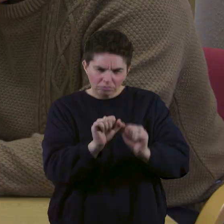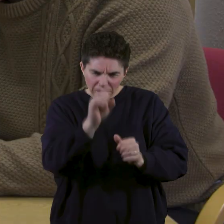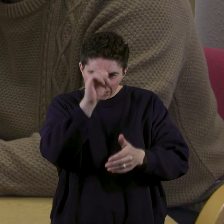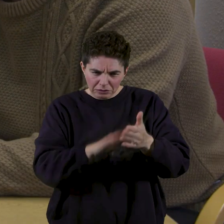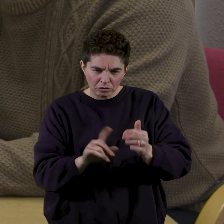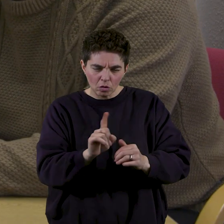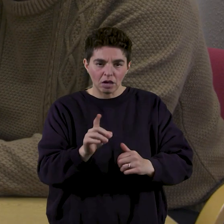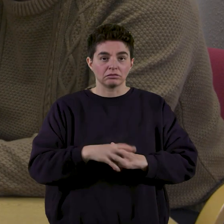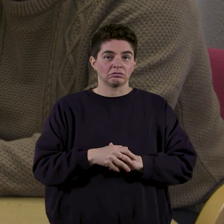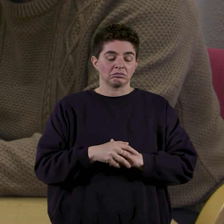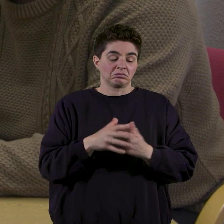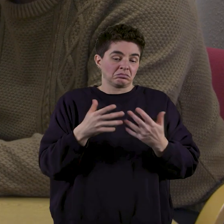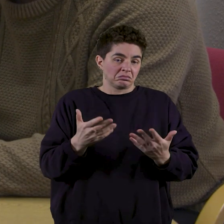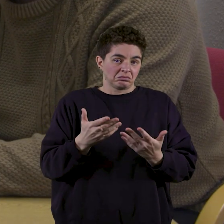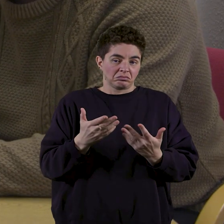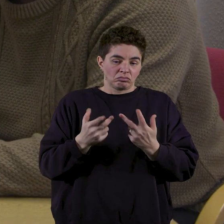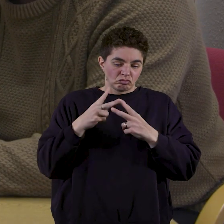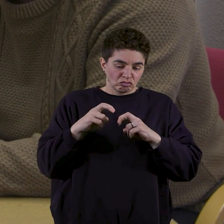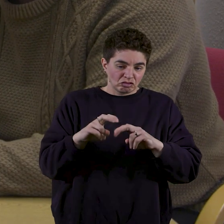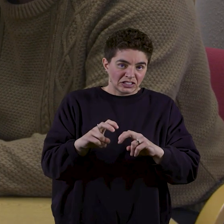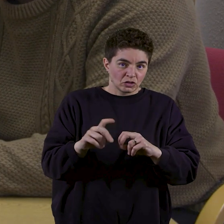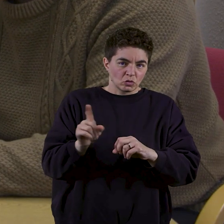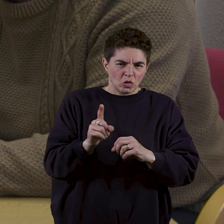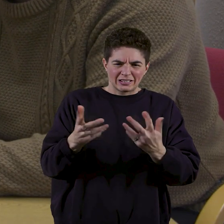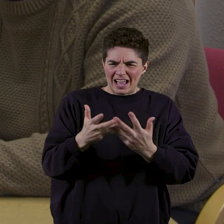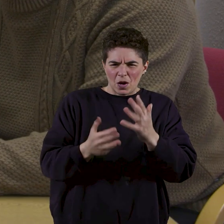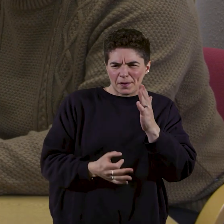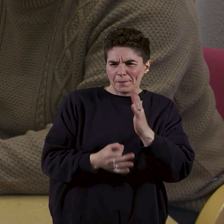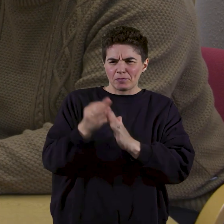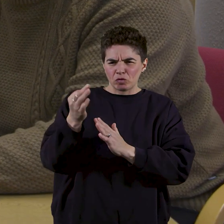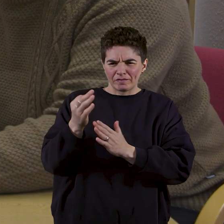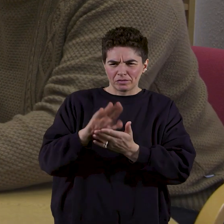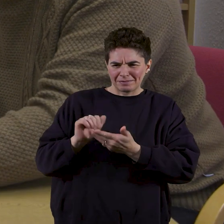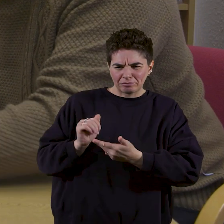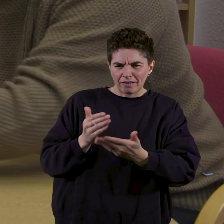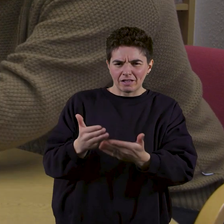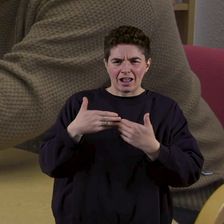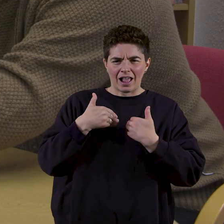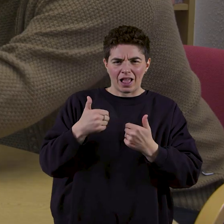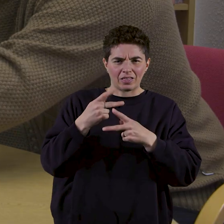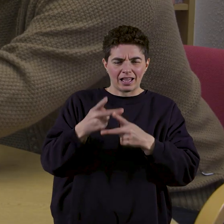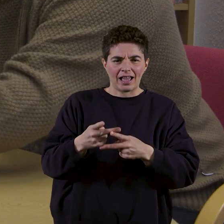Another way to discover if there is a better way of providing health and care is